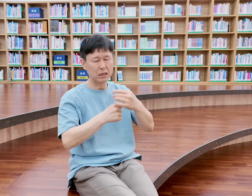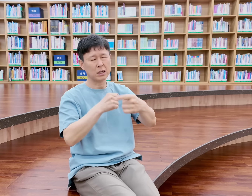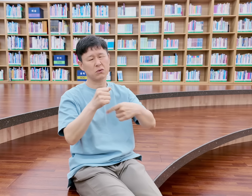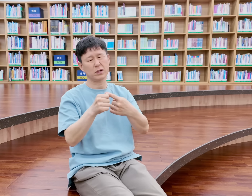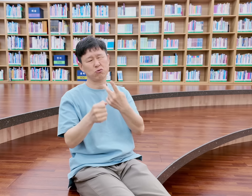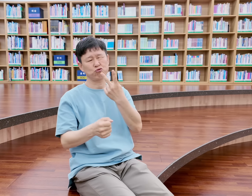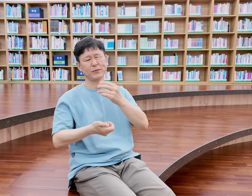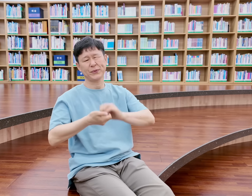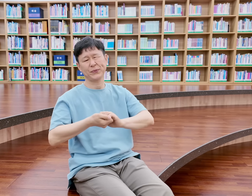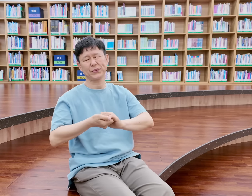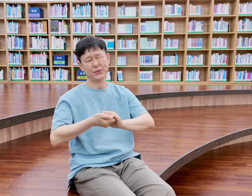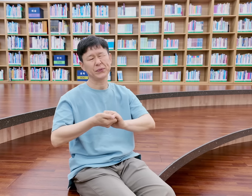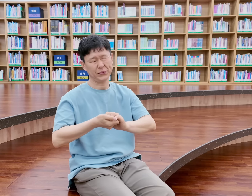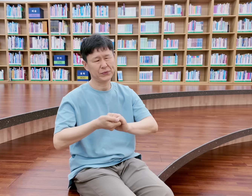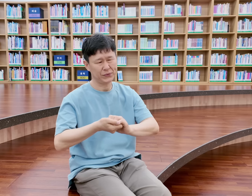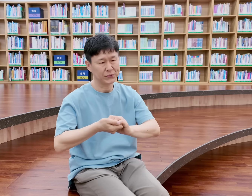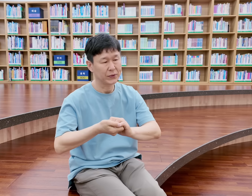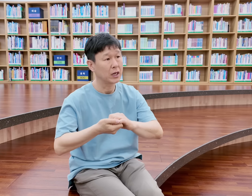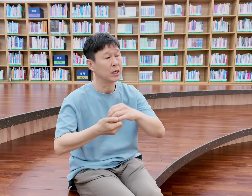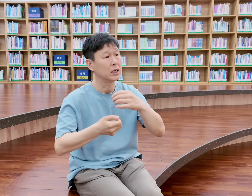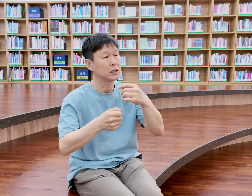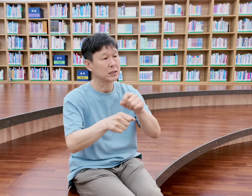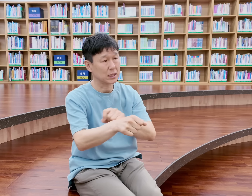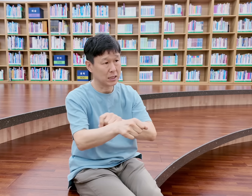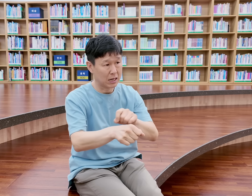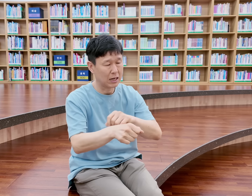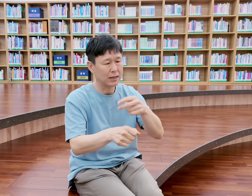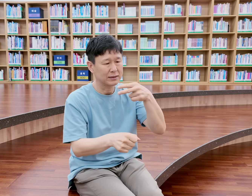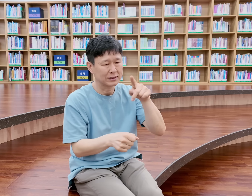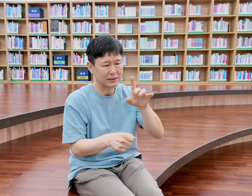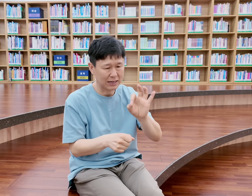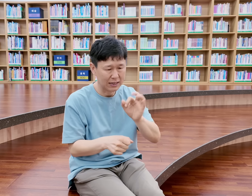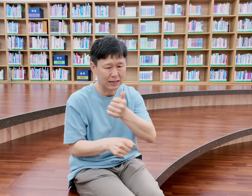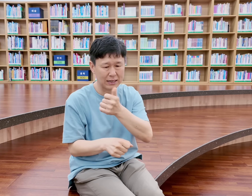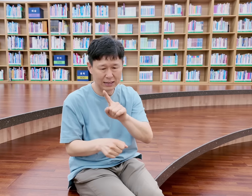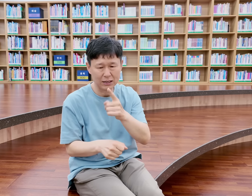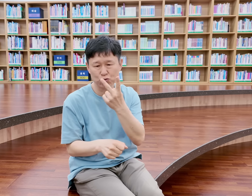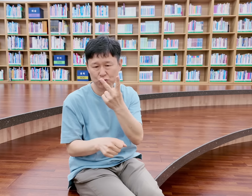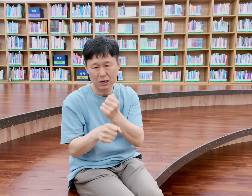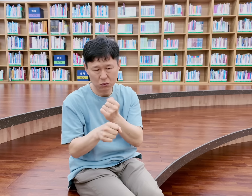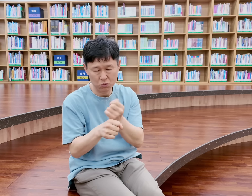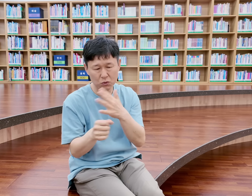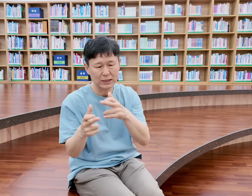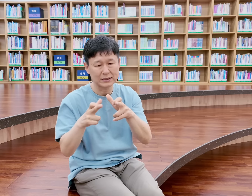So, we hold special lectures about twice a year, once in the first half of the year and twice in the second half of the year.